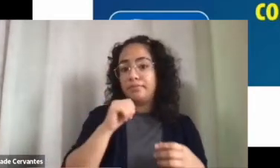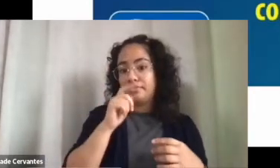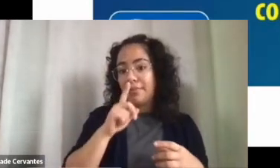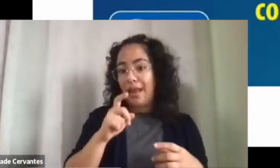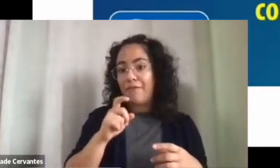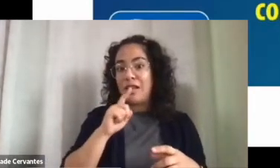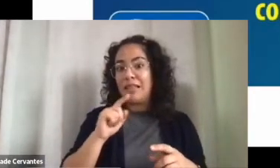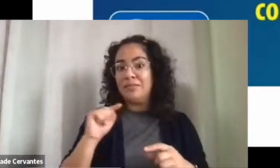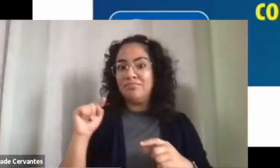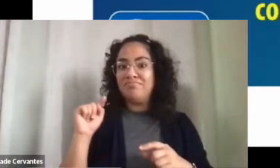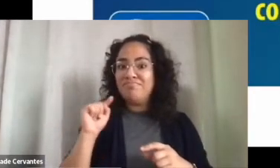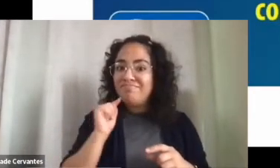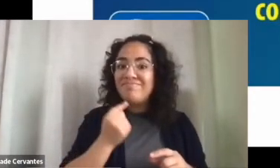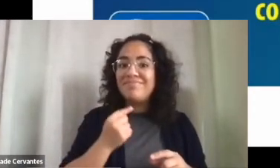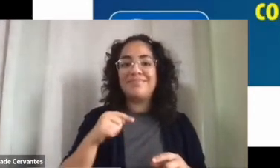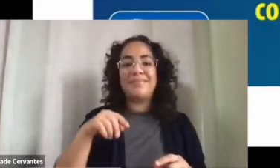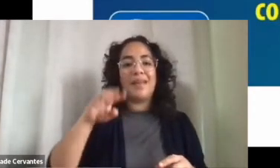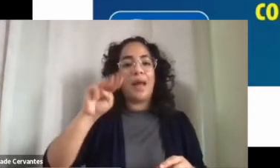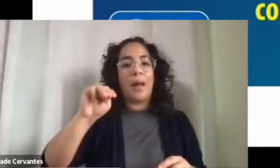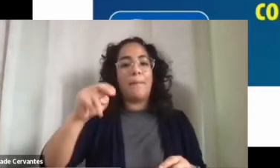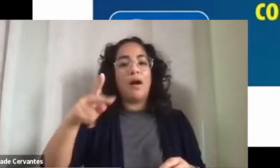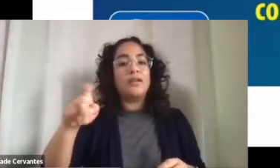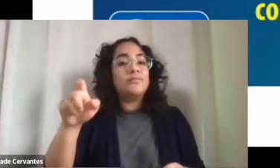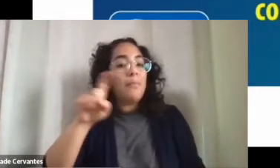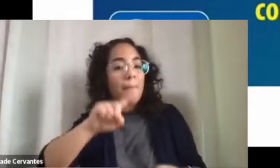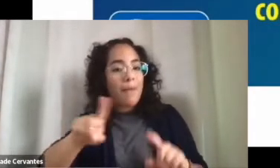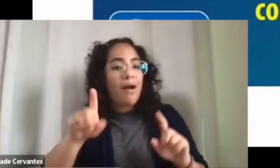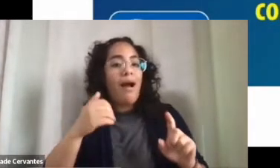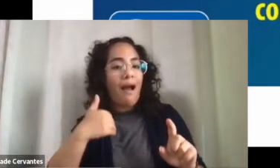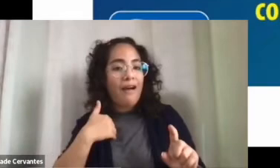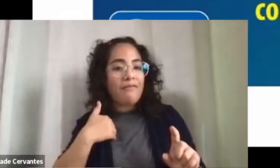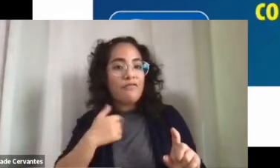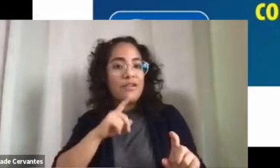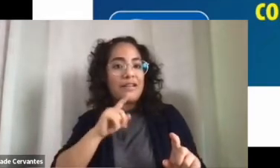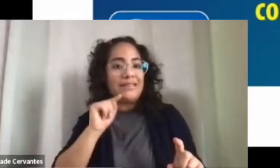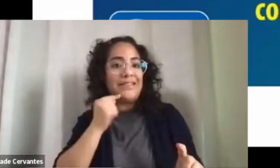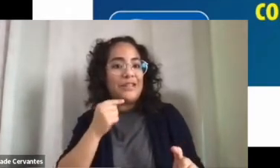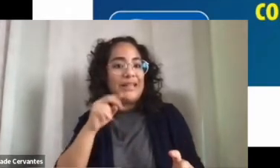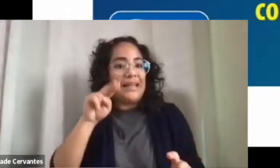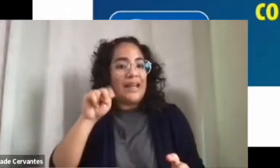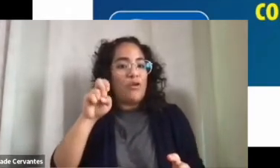have severe neurologic symptoms that happened between one and two weeks after initial onset.